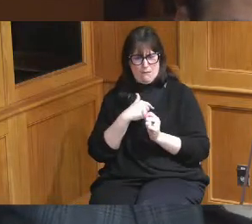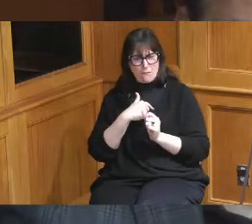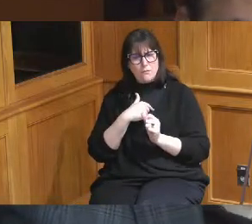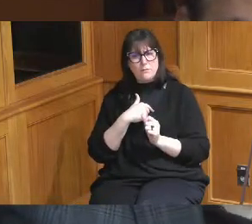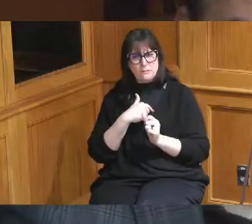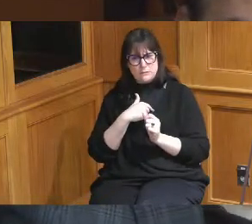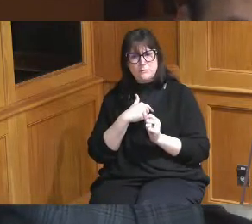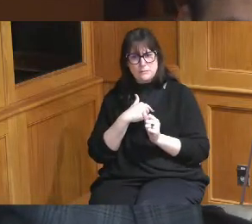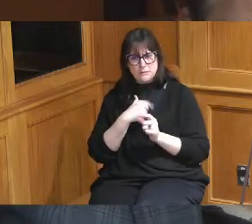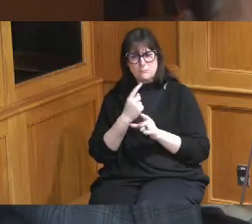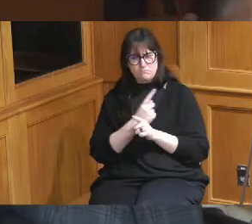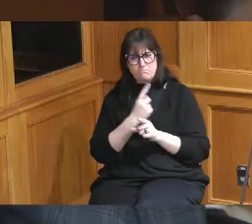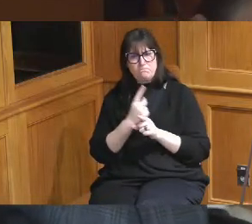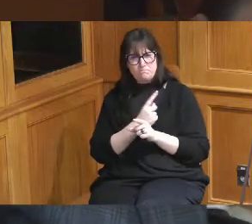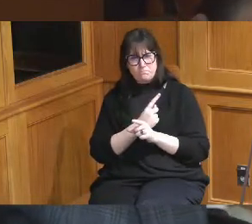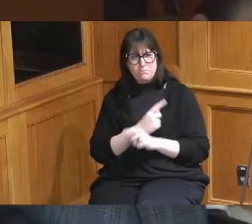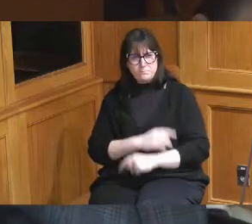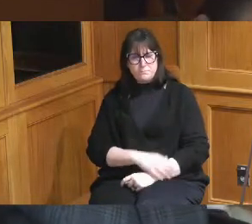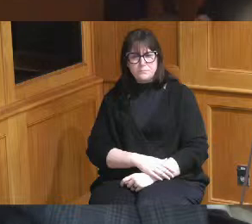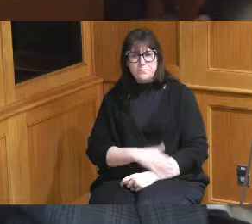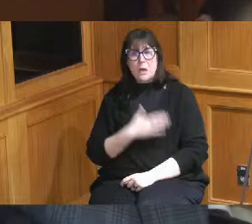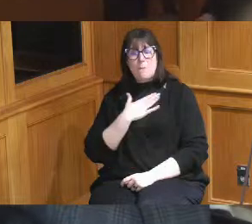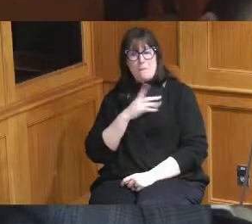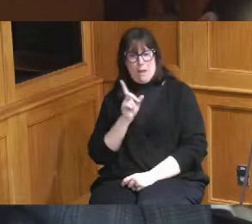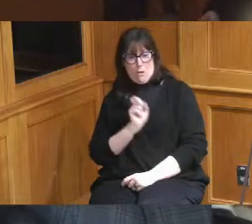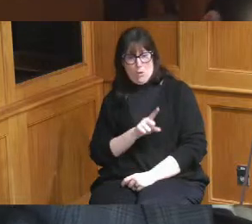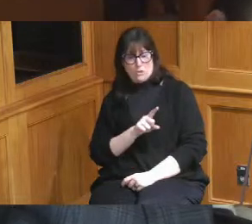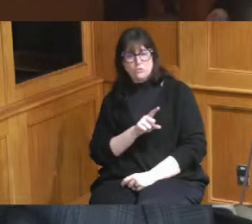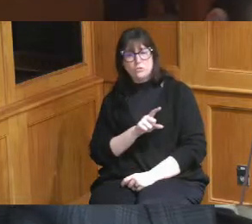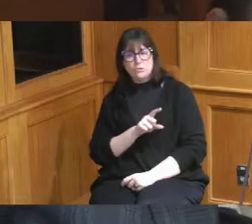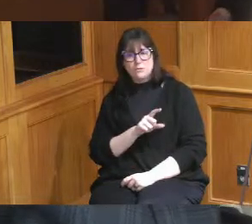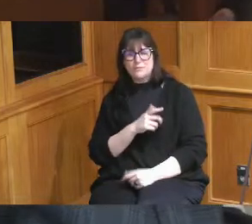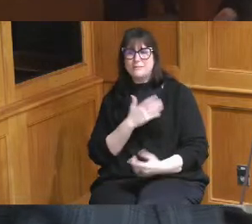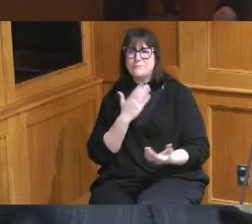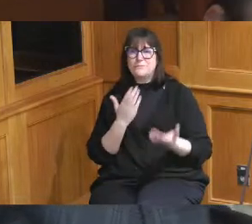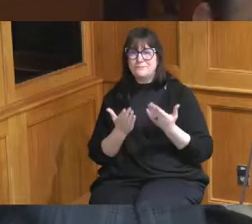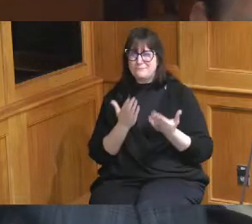forward I did have a question that I want to put out there and it may not be directed at you but